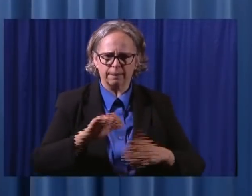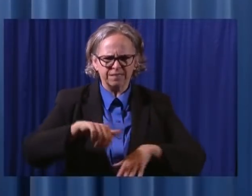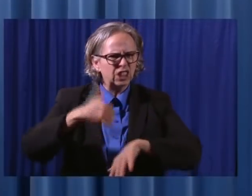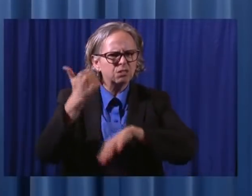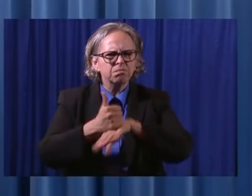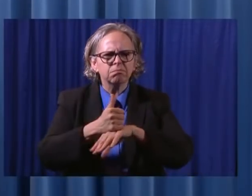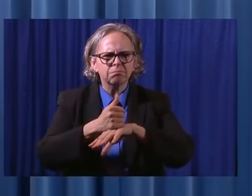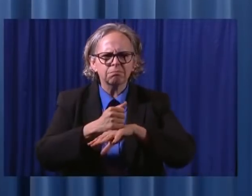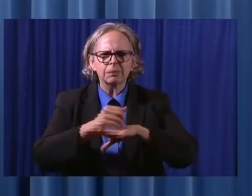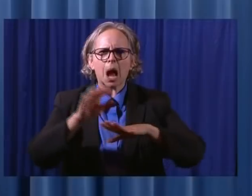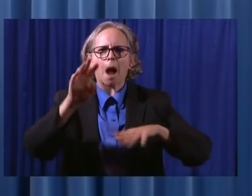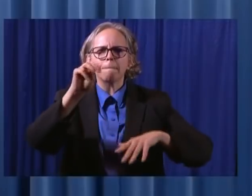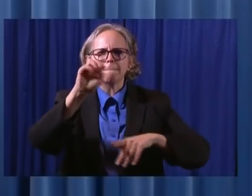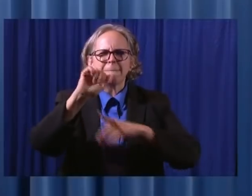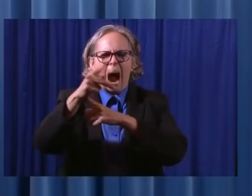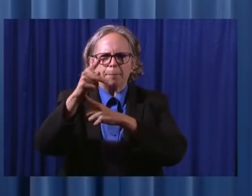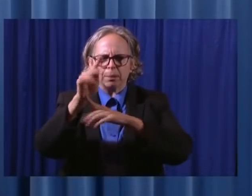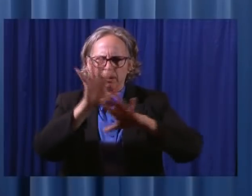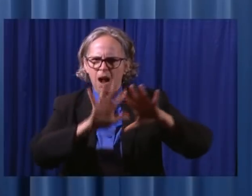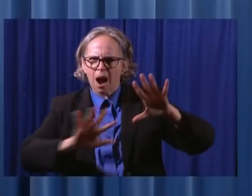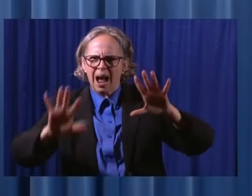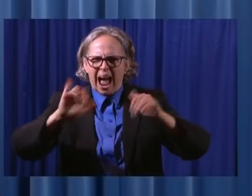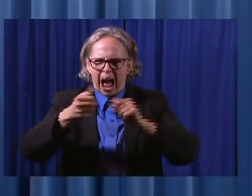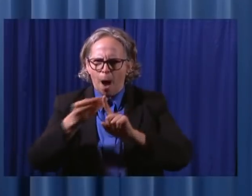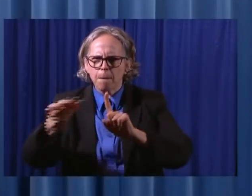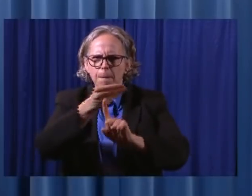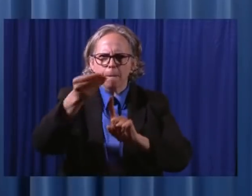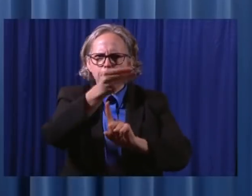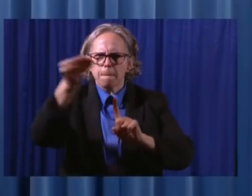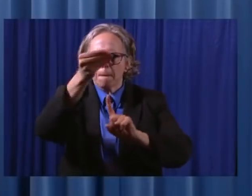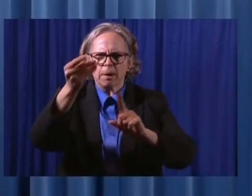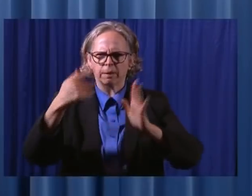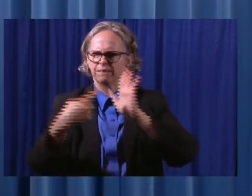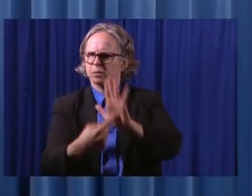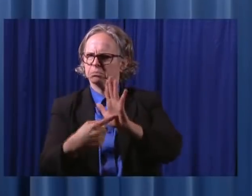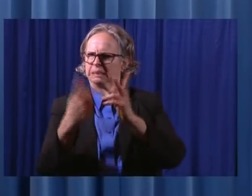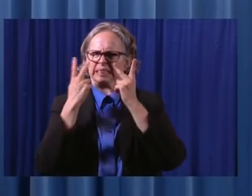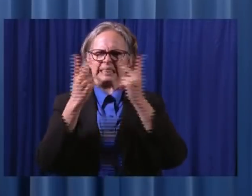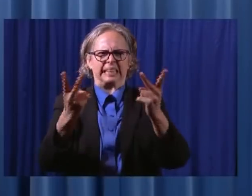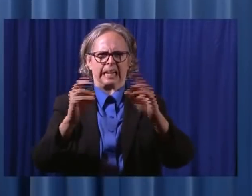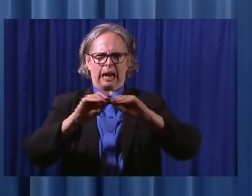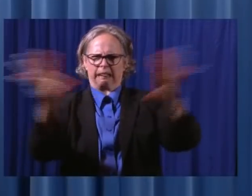LOCAL DEPARTMENTS ARE MAPPING THE VIRUS TRANSMISSION. THEY HAVE REPORTED TO THE OHIO DEPARTMENT OF HEALTH,